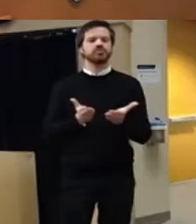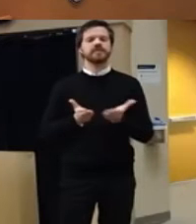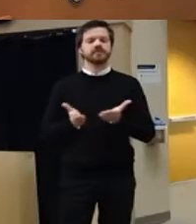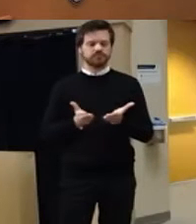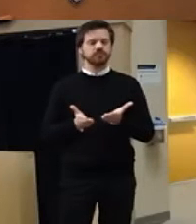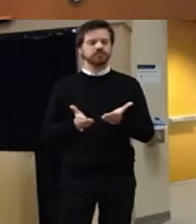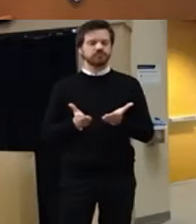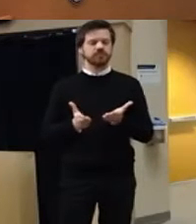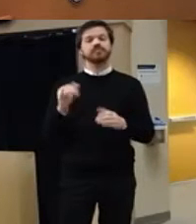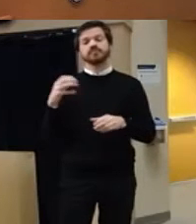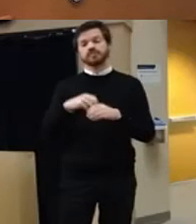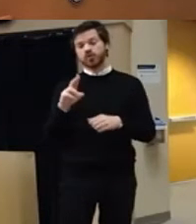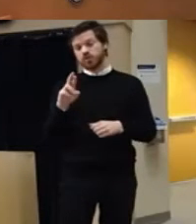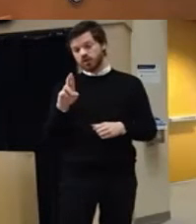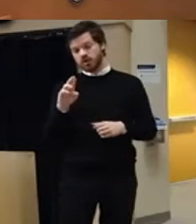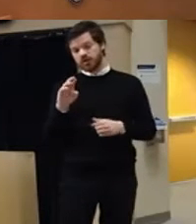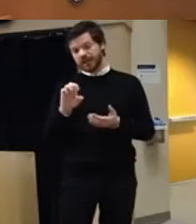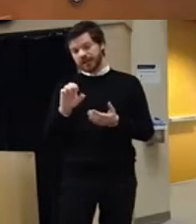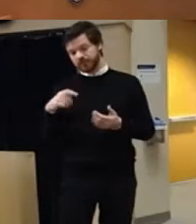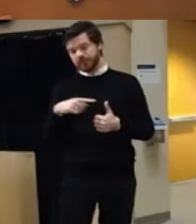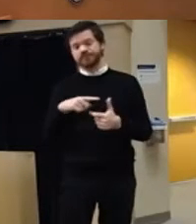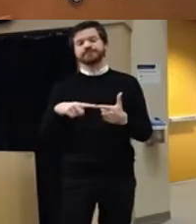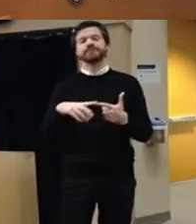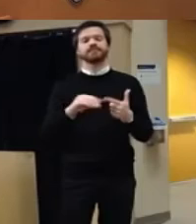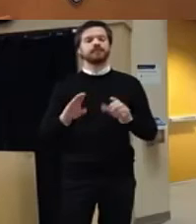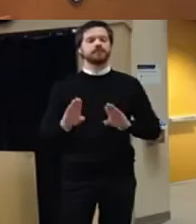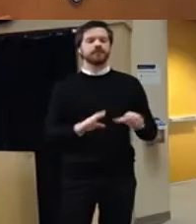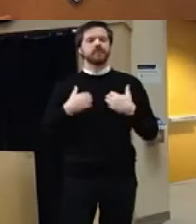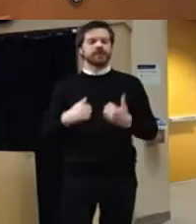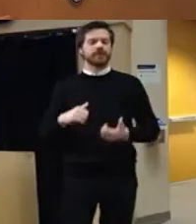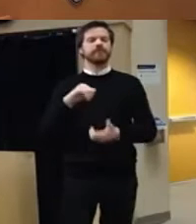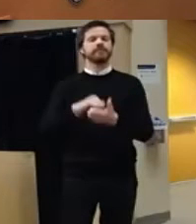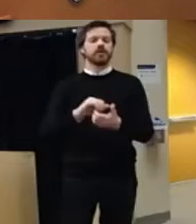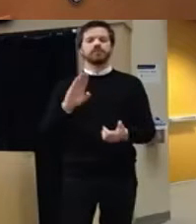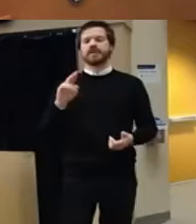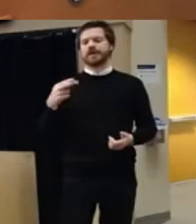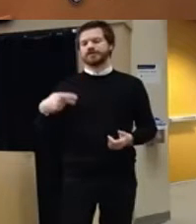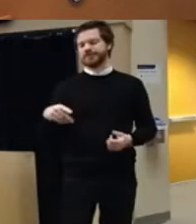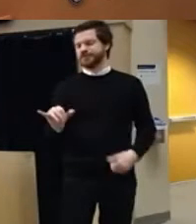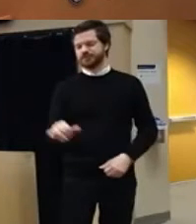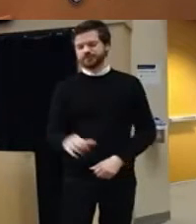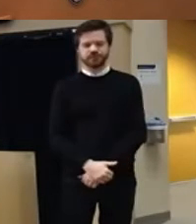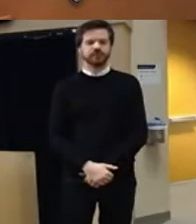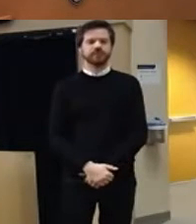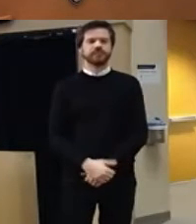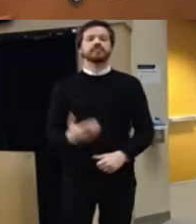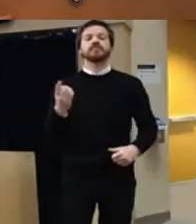includes Ur medicine EAP as well as behavioral Health Partners BHP Dr Cornell completed her